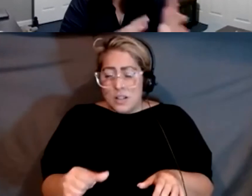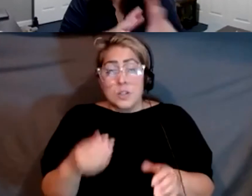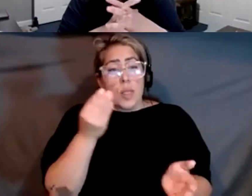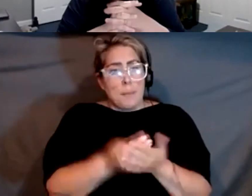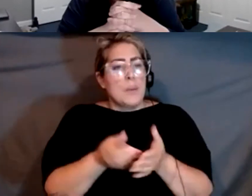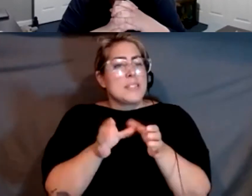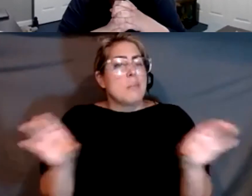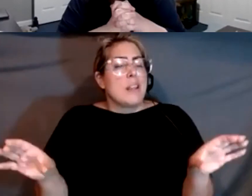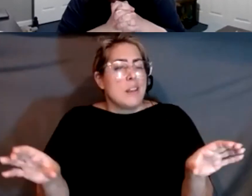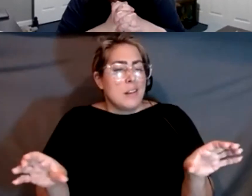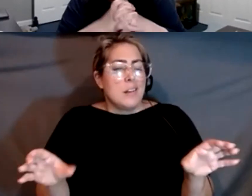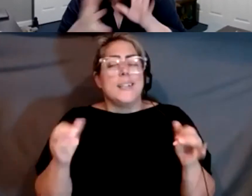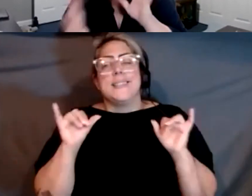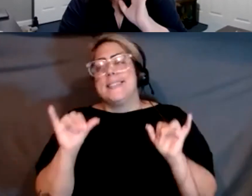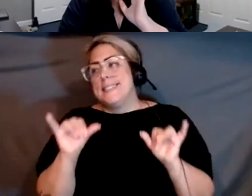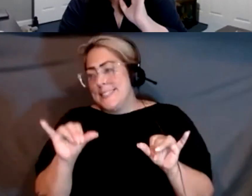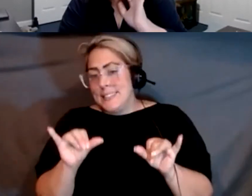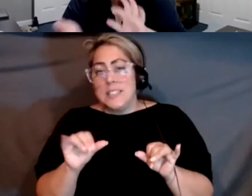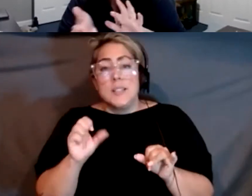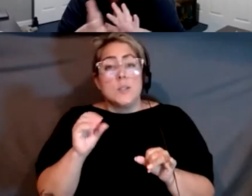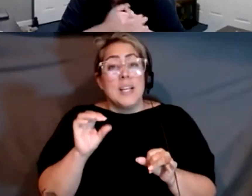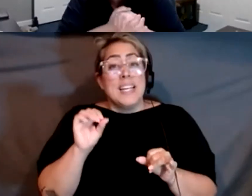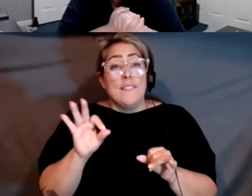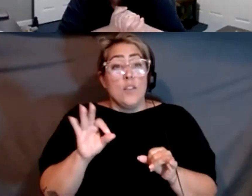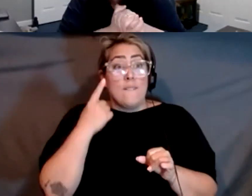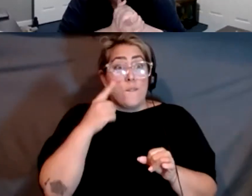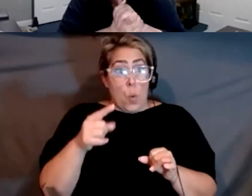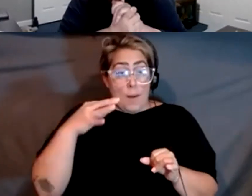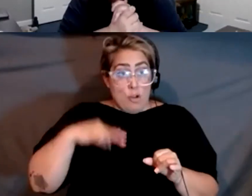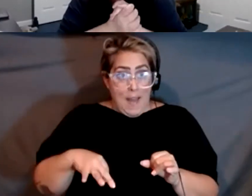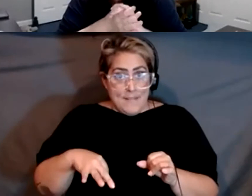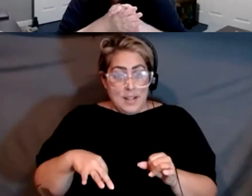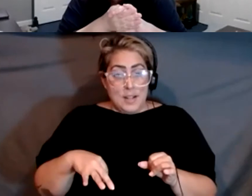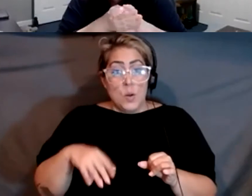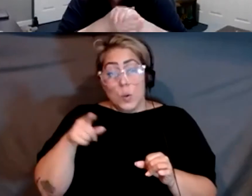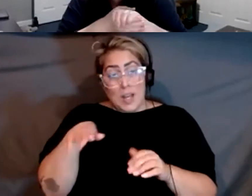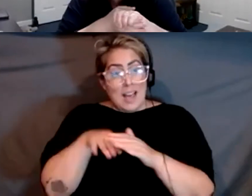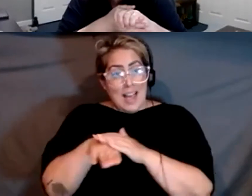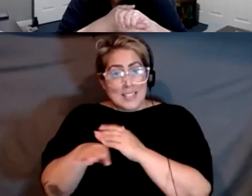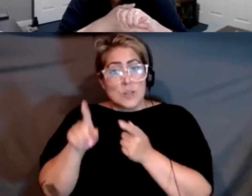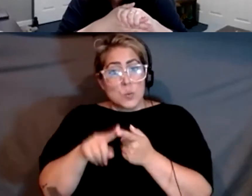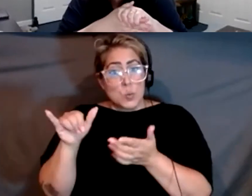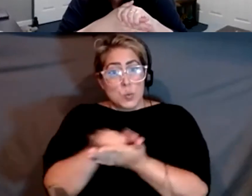if you are on the for-profit site on this call you had access to the York state small business relief fund.